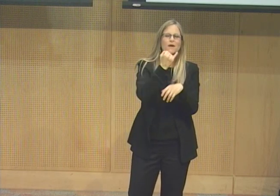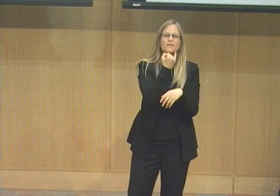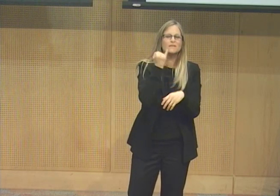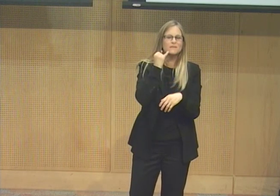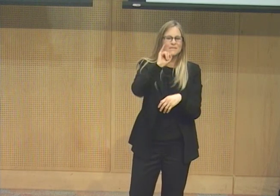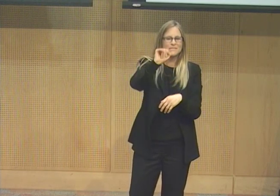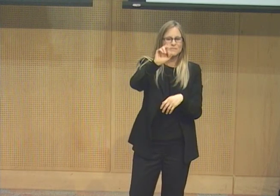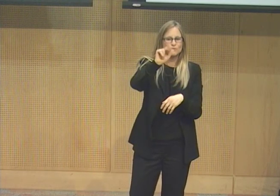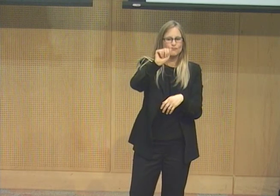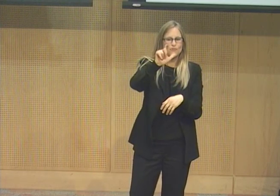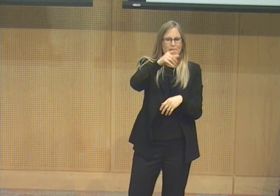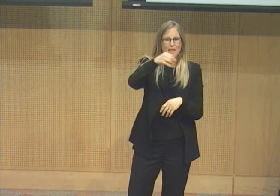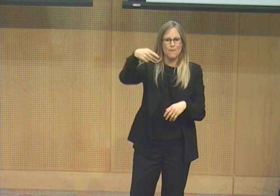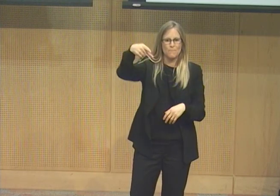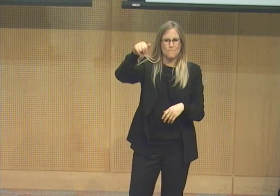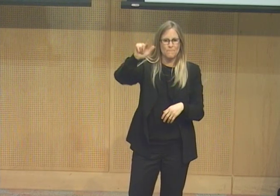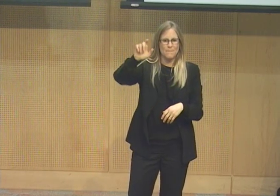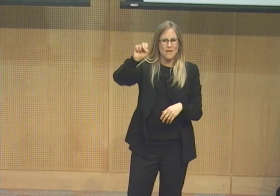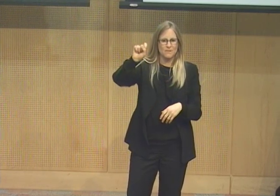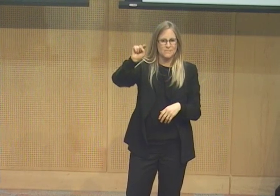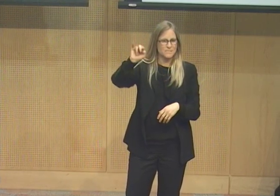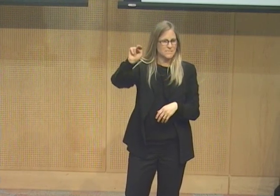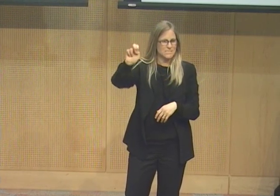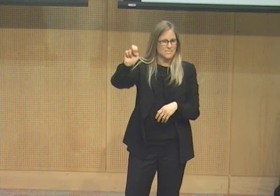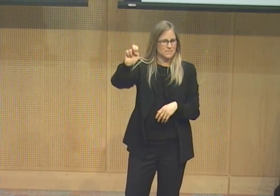there was one person who came upon doing